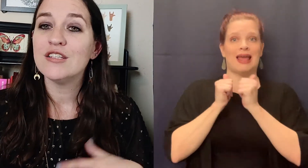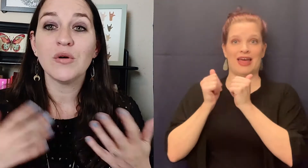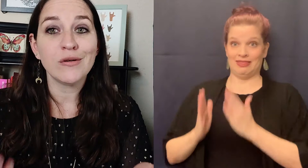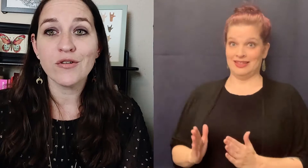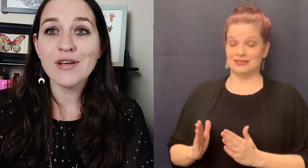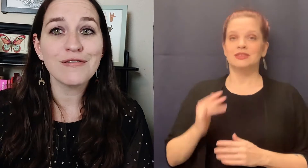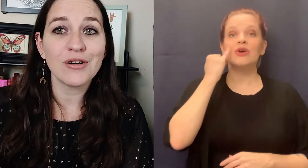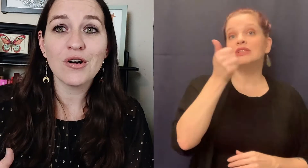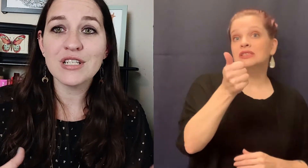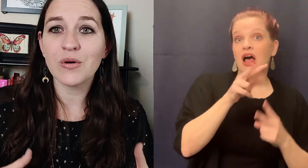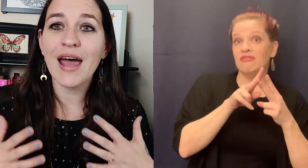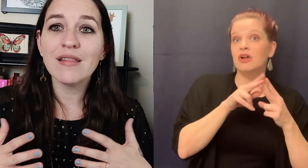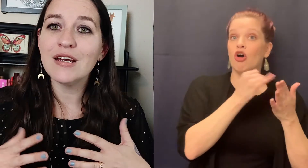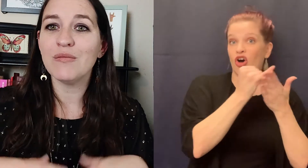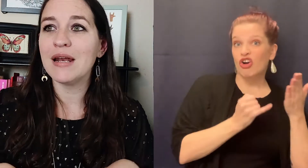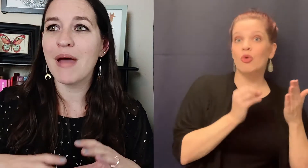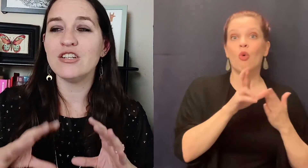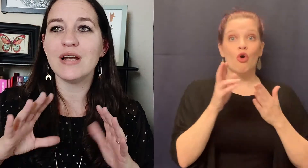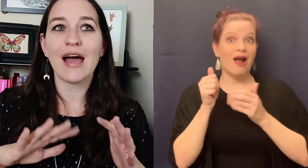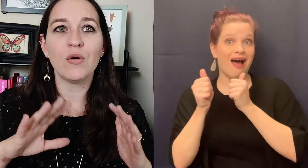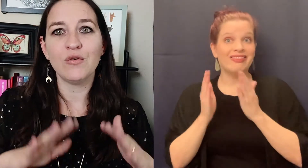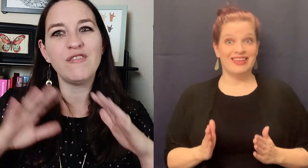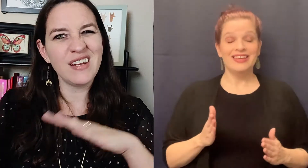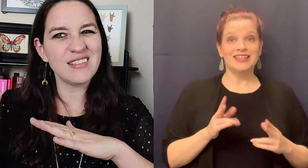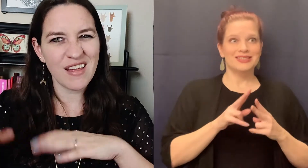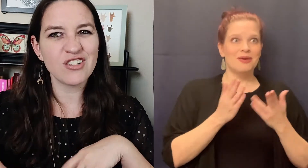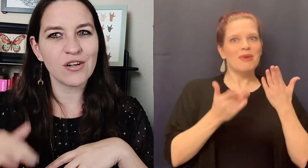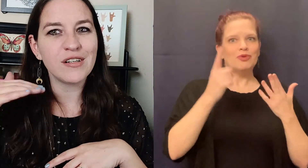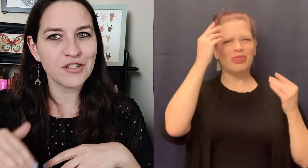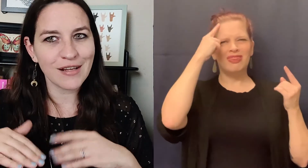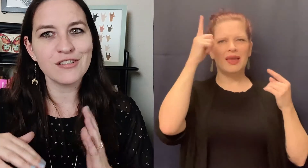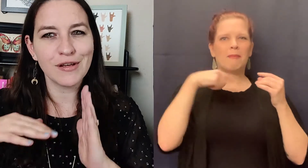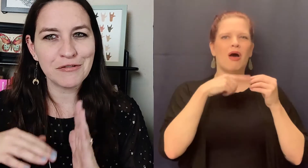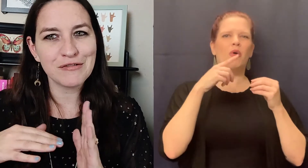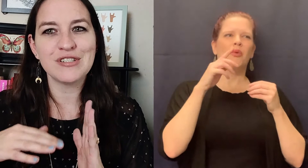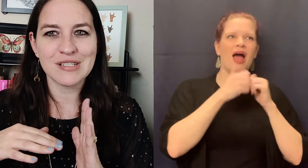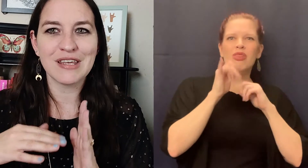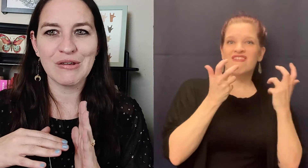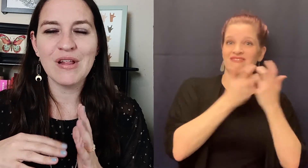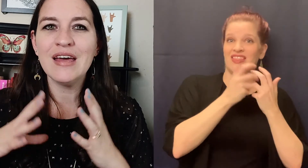So if you yourself are an artist or an athlete, you might imagine how you fit into that chart of challenge level versus skill and how much